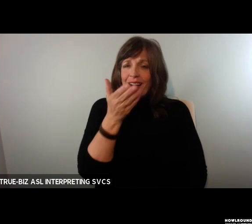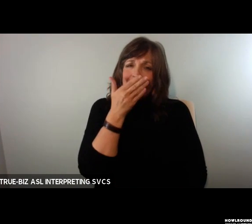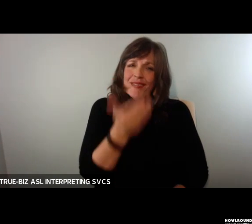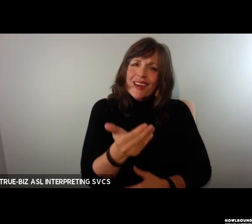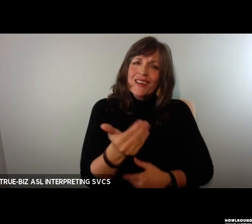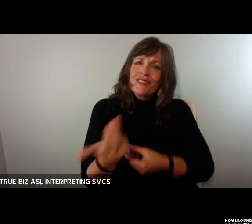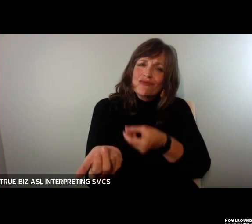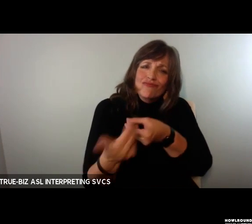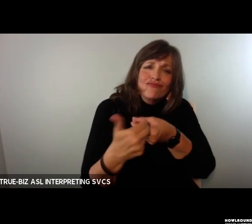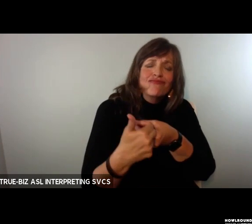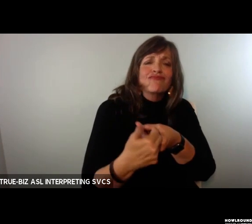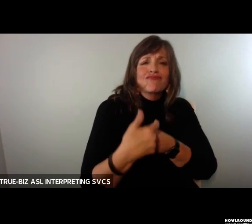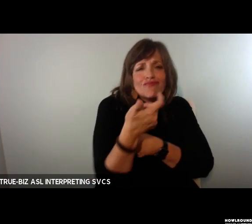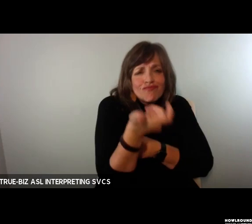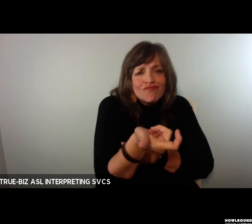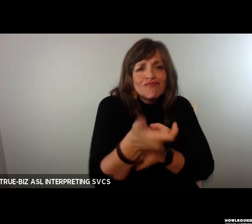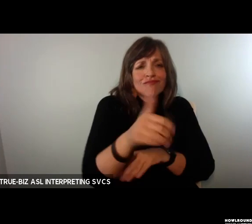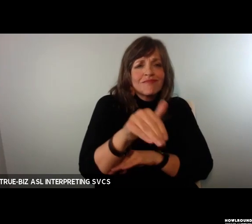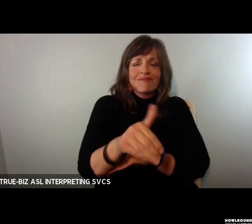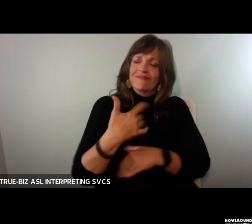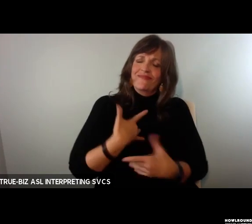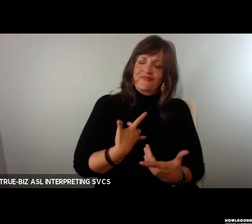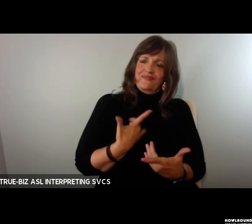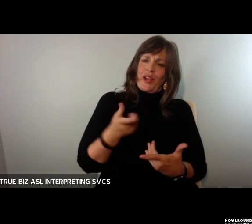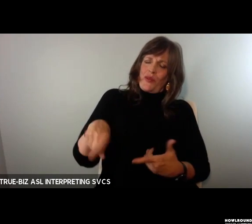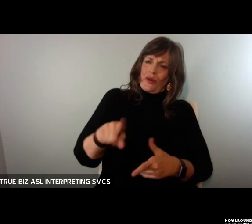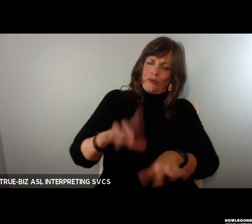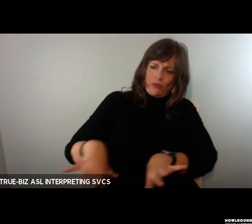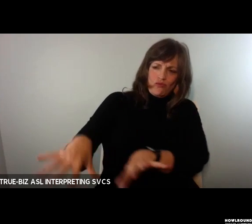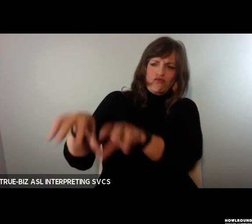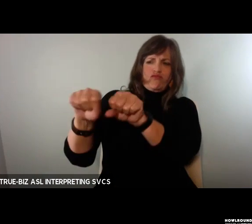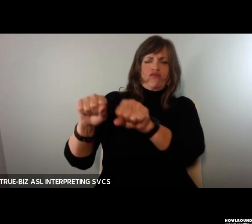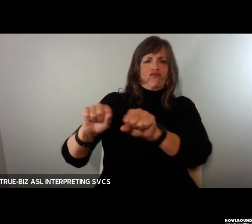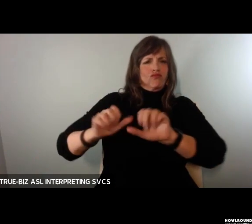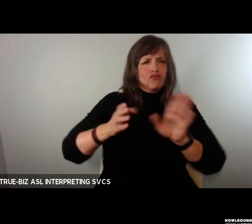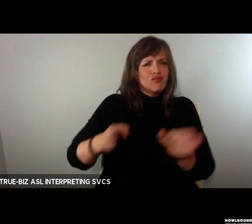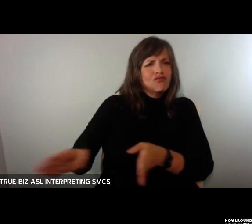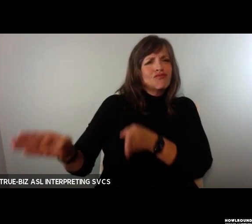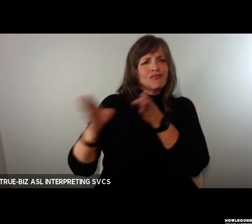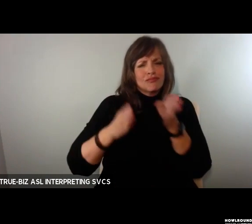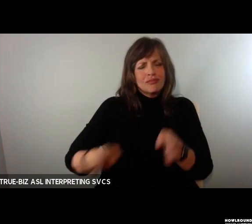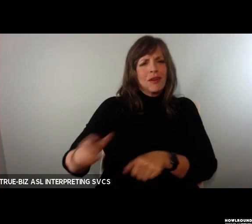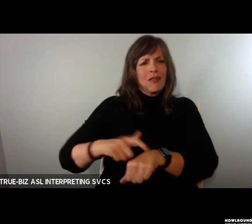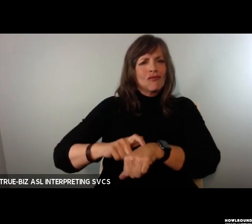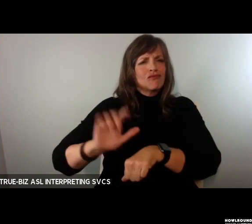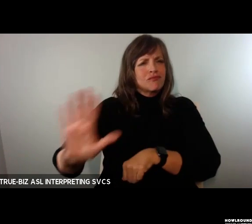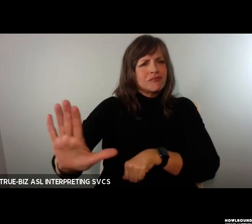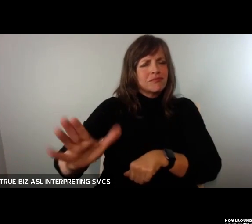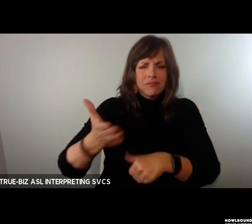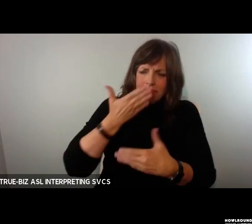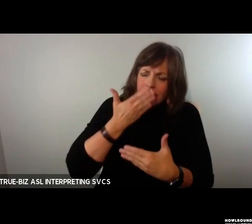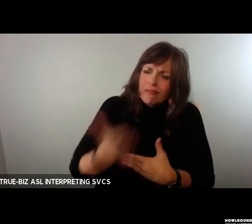And I really wanna thank the organizers for taking time to put this together as a resource for supporting all the artists